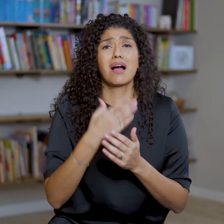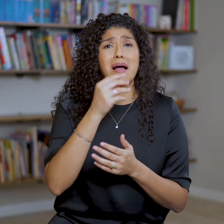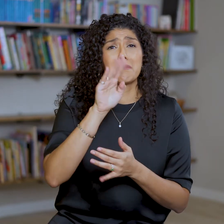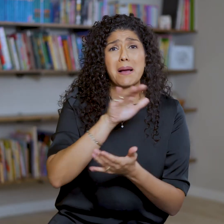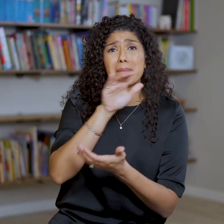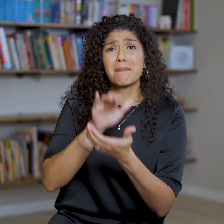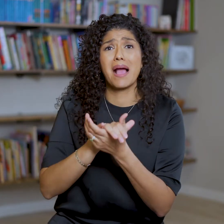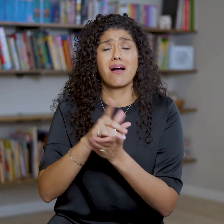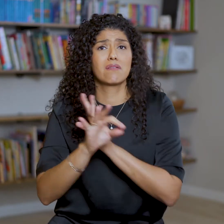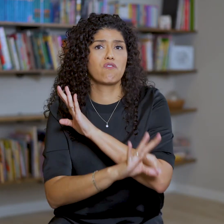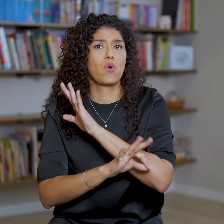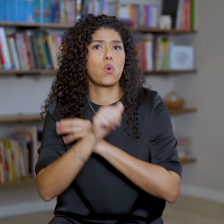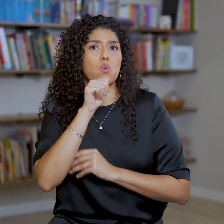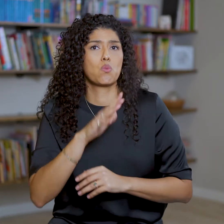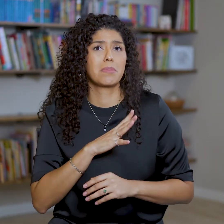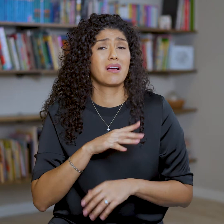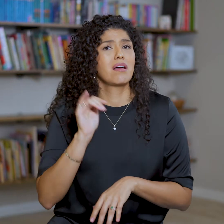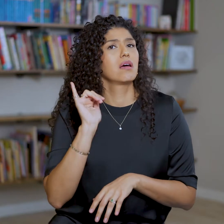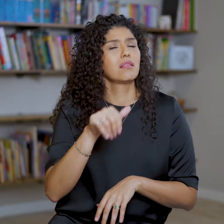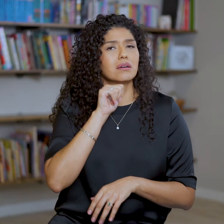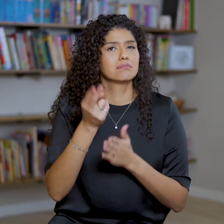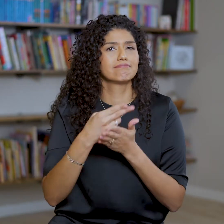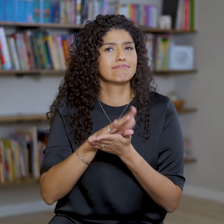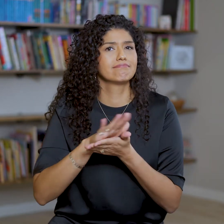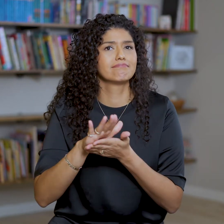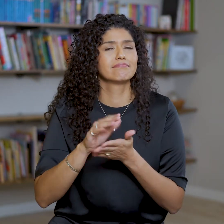and by marrying a foreign woman, which is definitely not righteous.